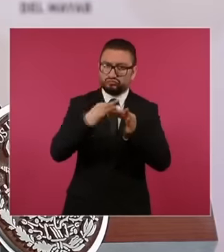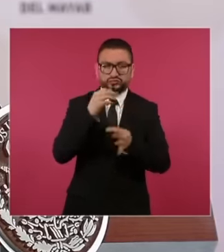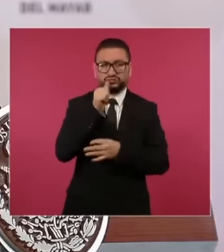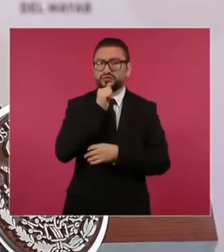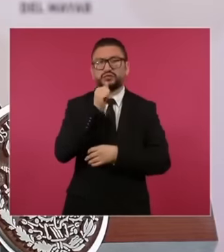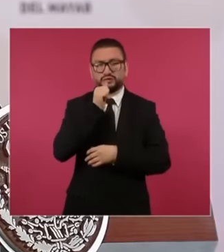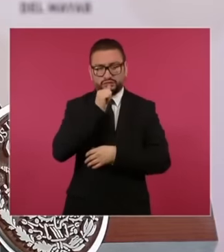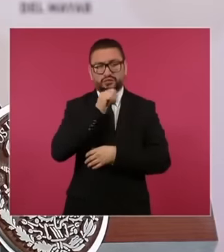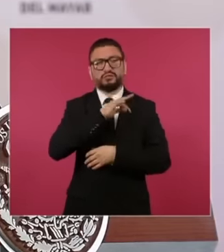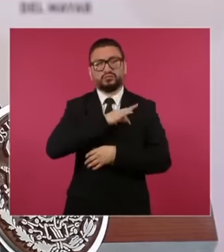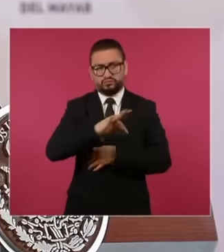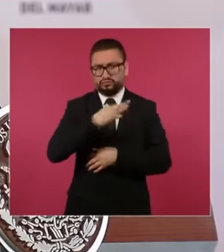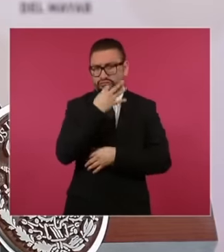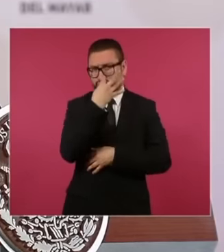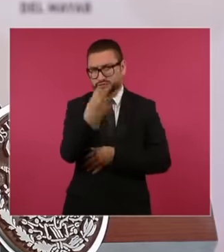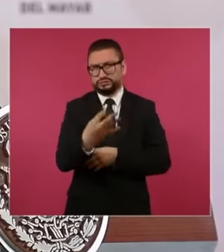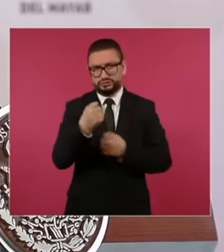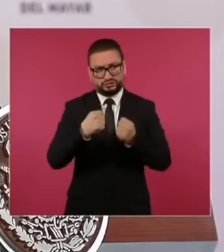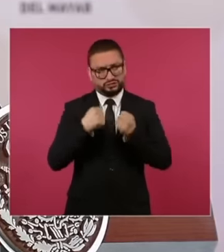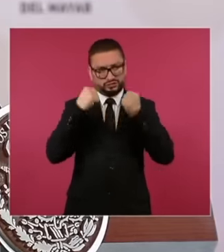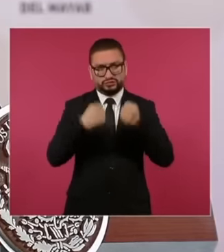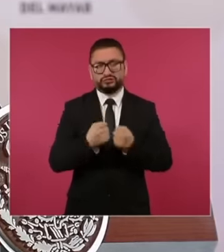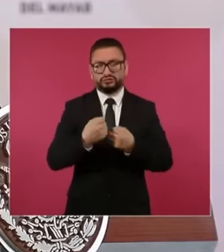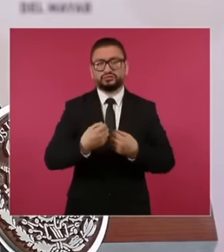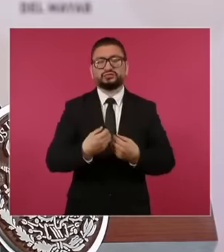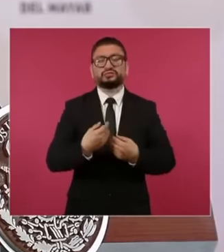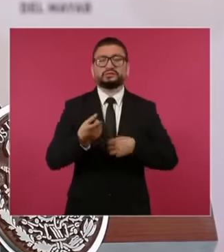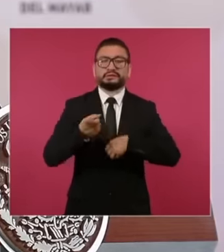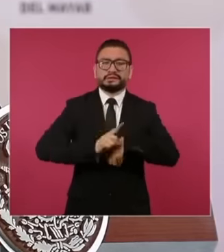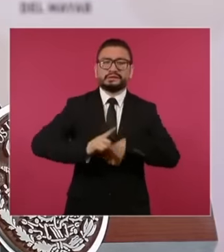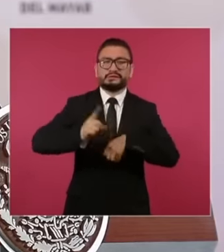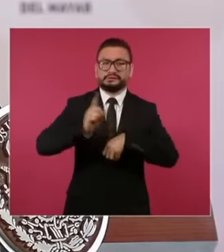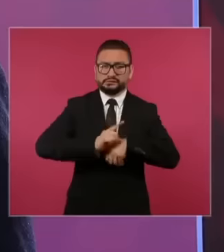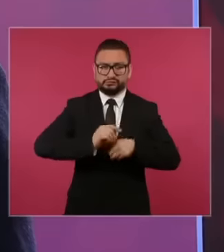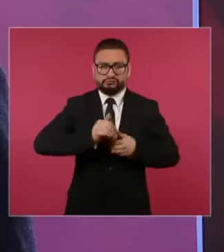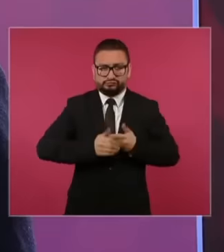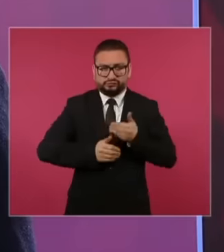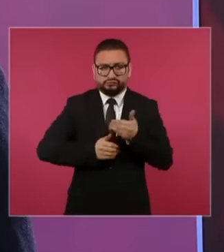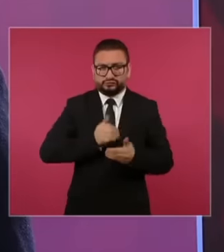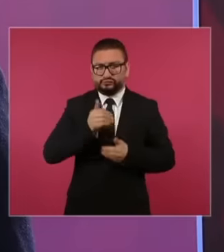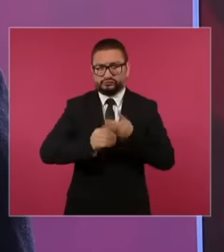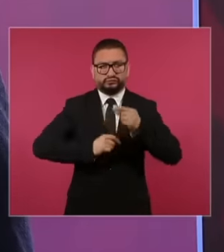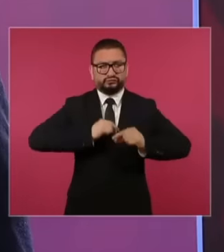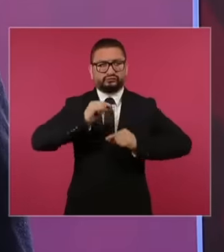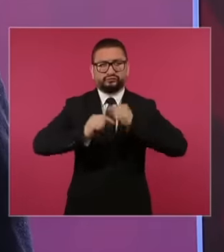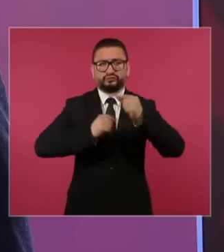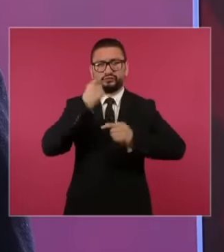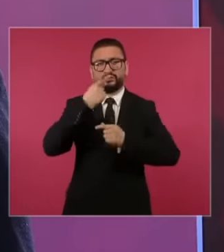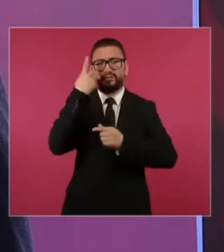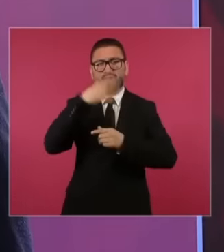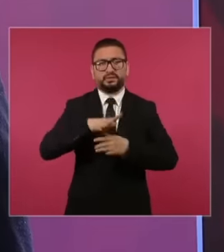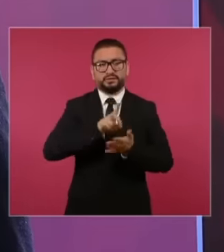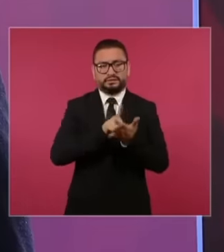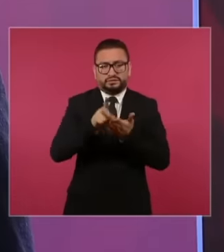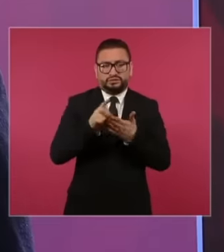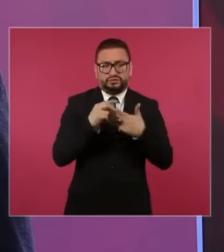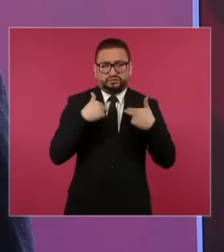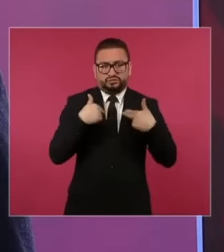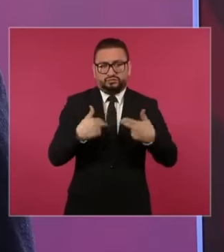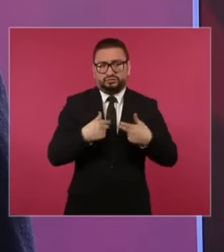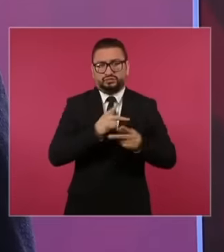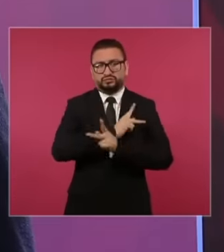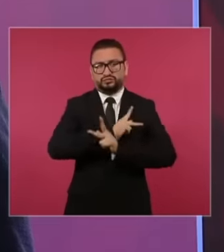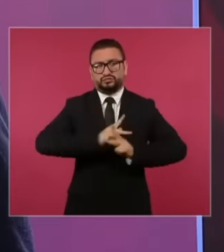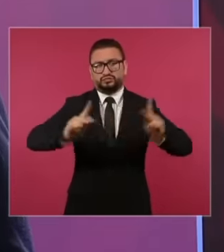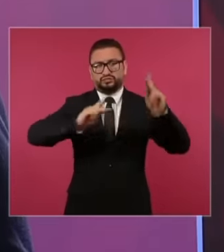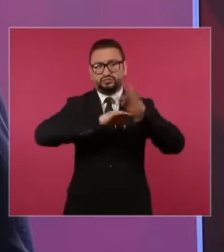assure that we make progress daily to bring this human right to the most remote populations